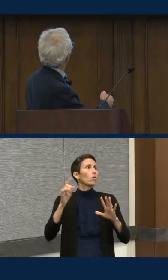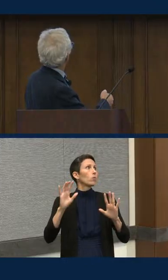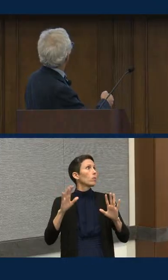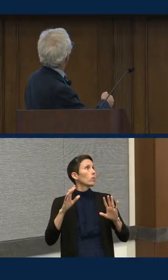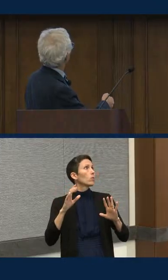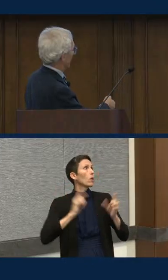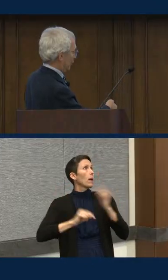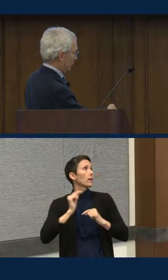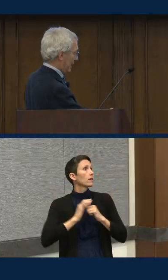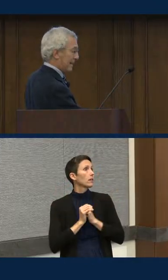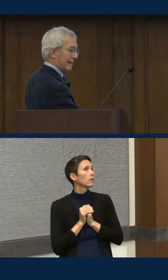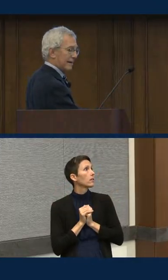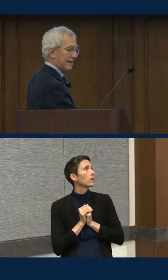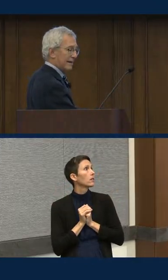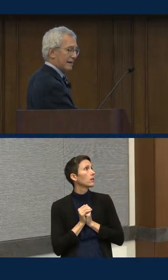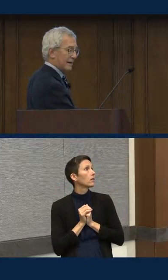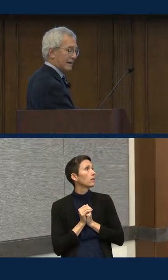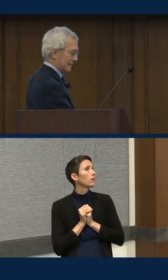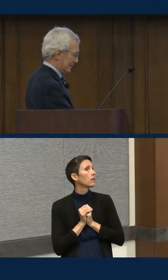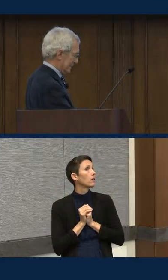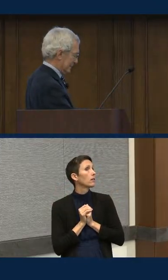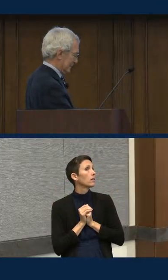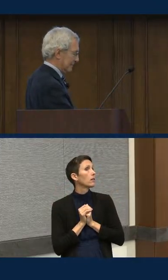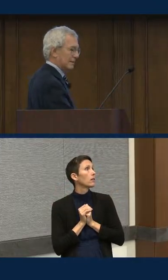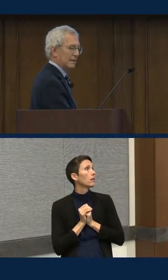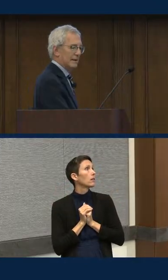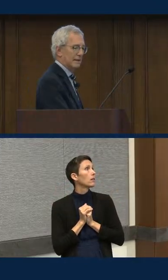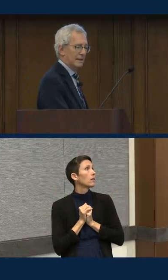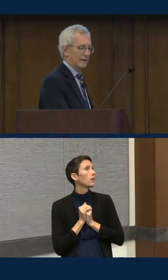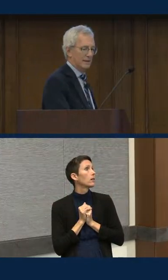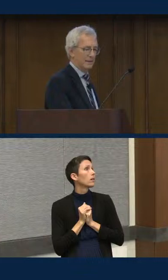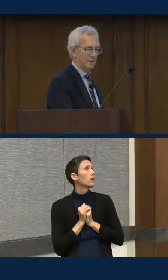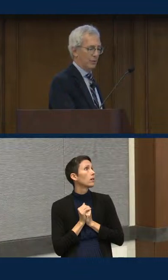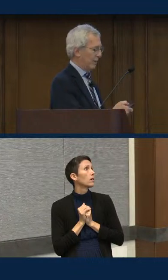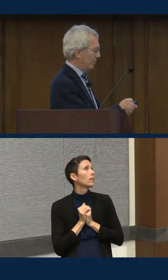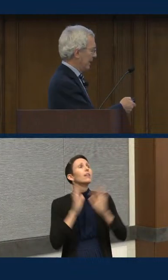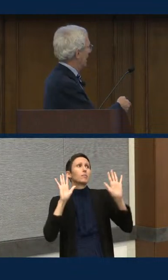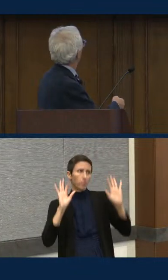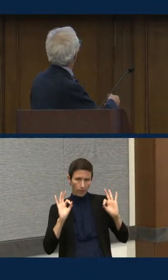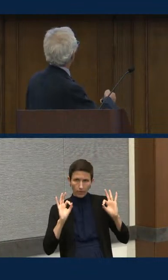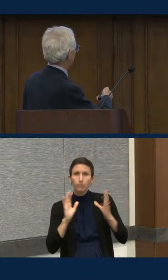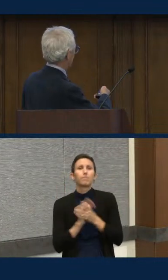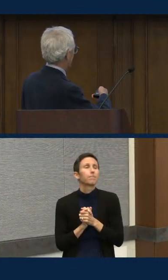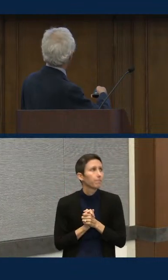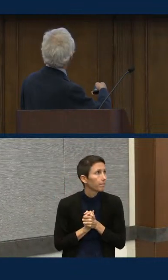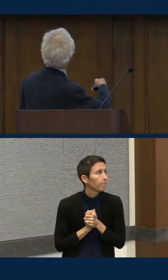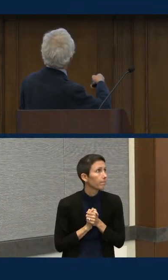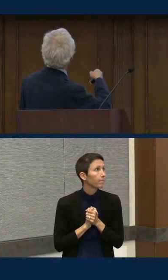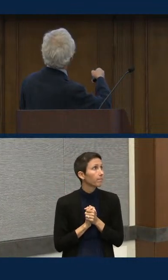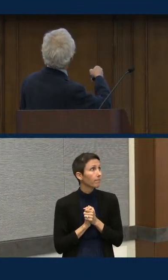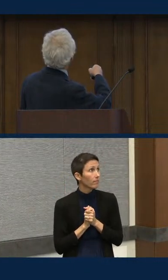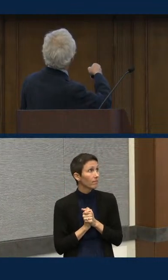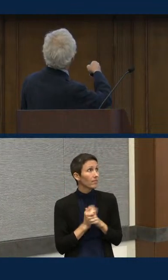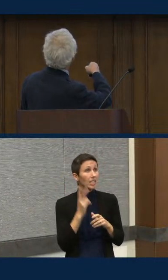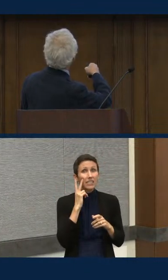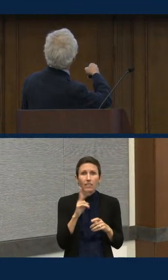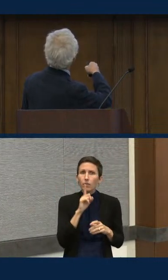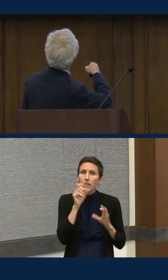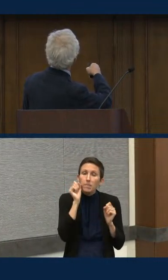need to go back. There we go. So you see